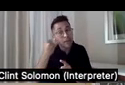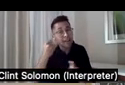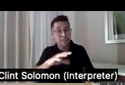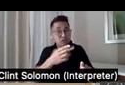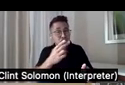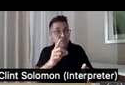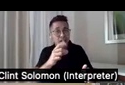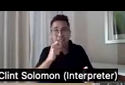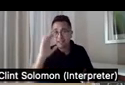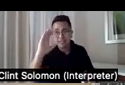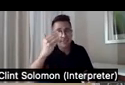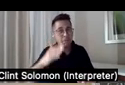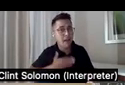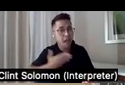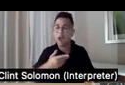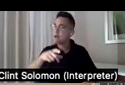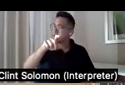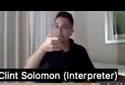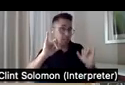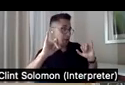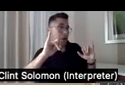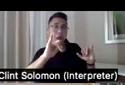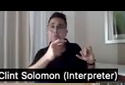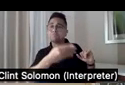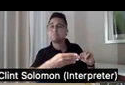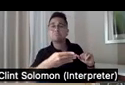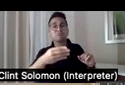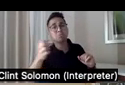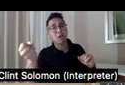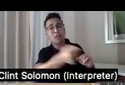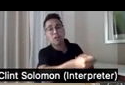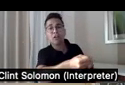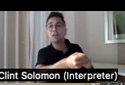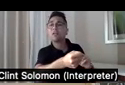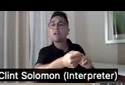the child sticks with it for whatever length of time you think is appropriate i'm not suggesting